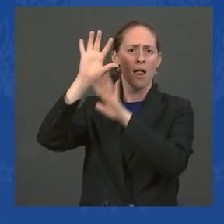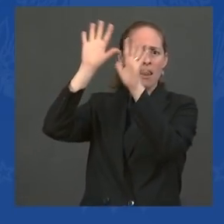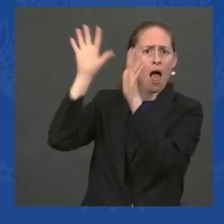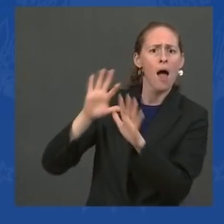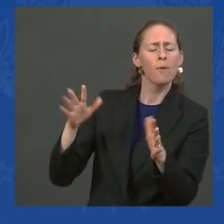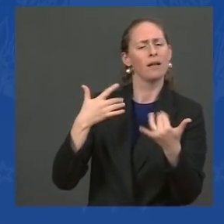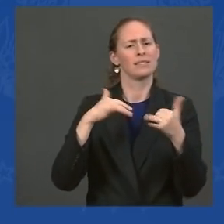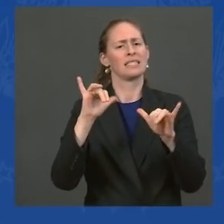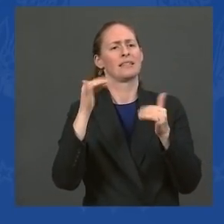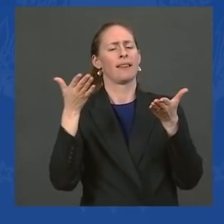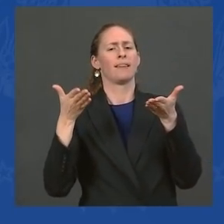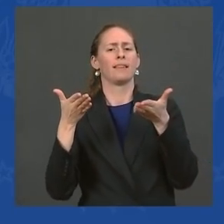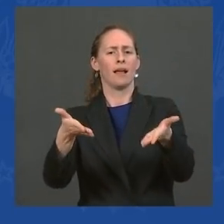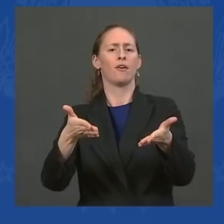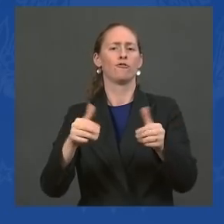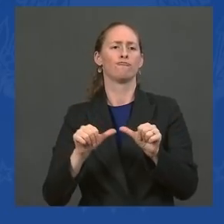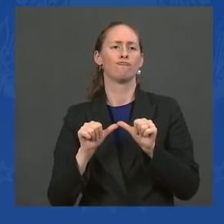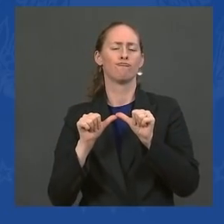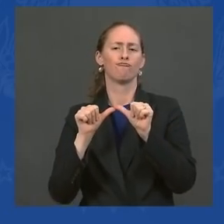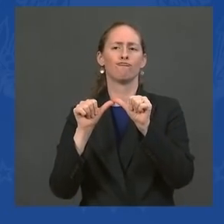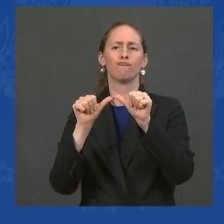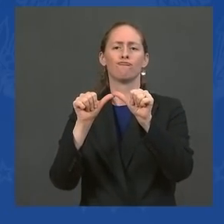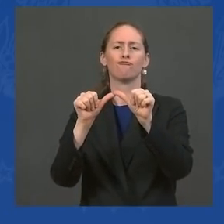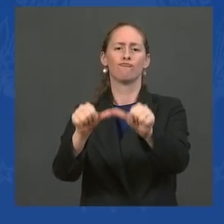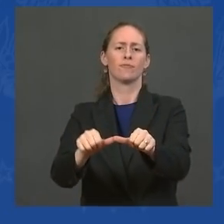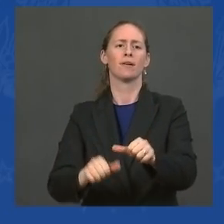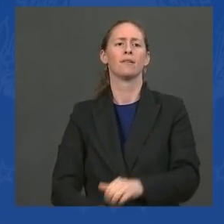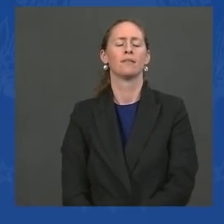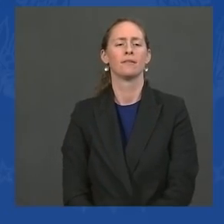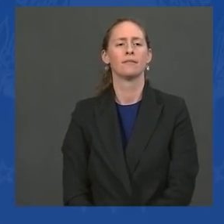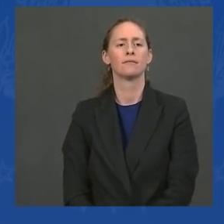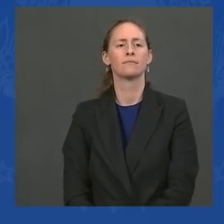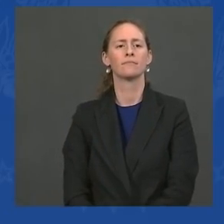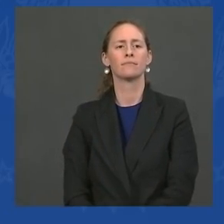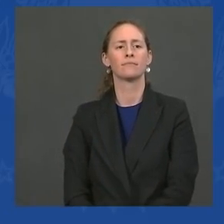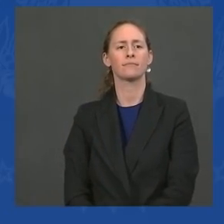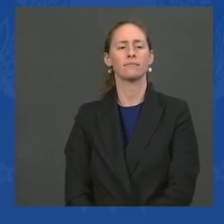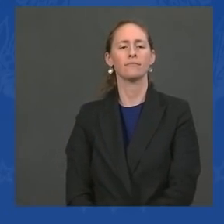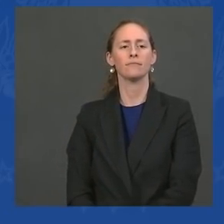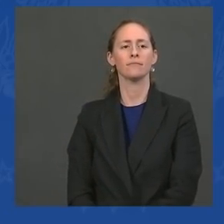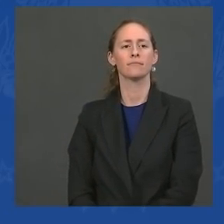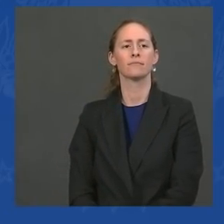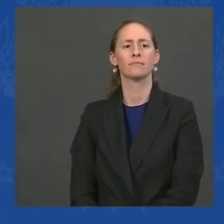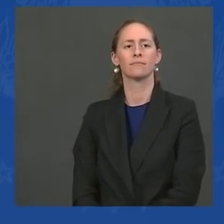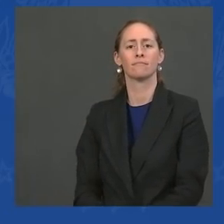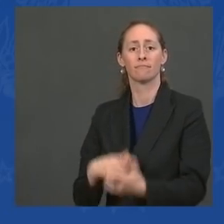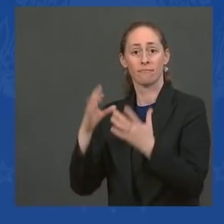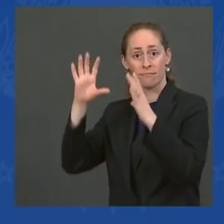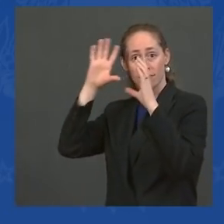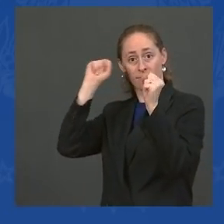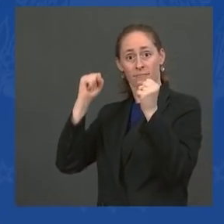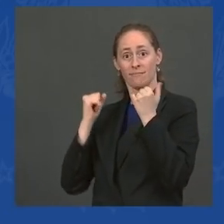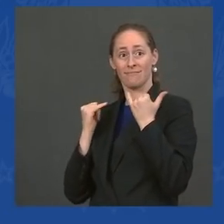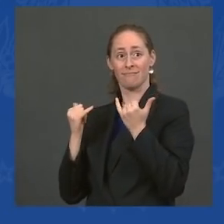with your help is pursuing, and let me tell you, there is no one better to stand beside